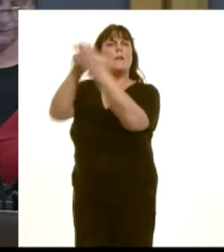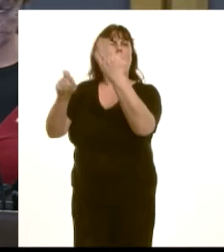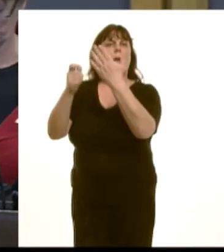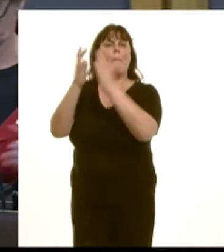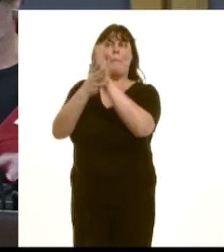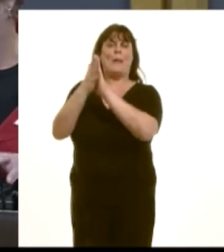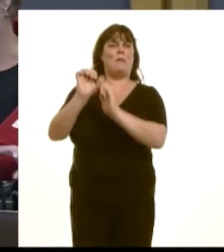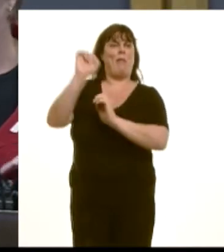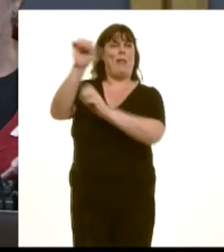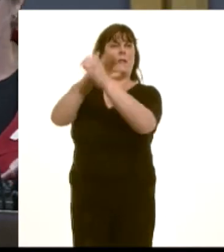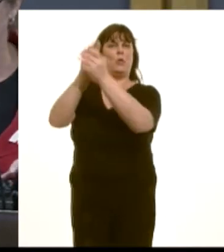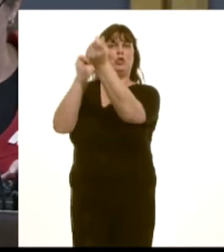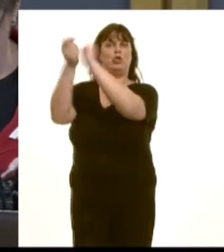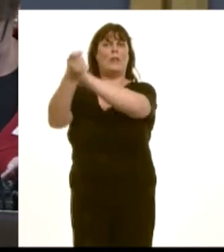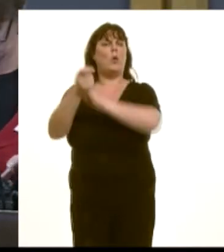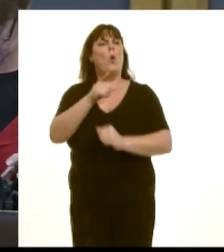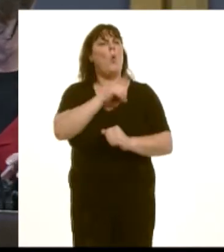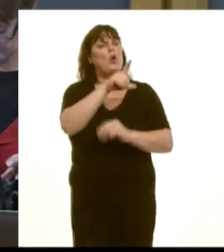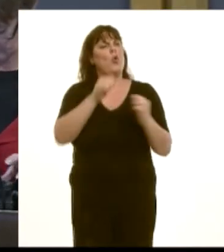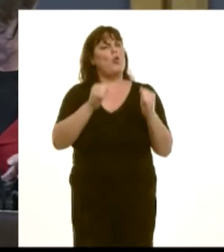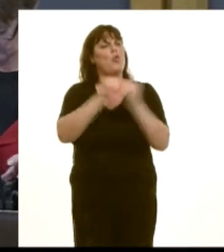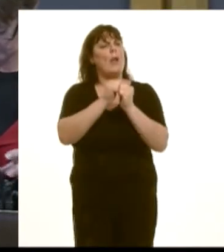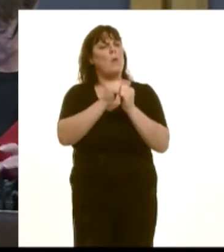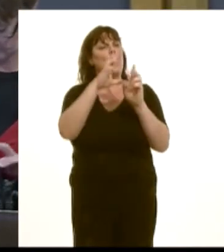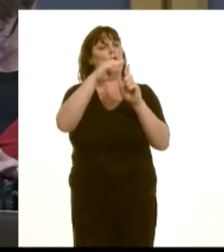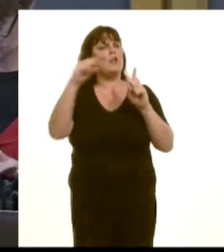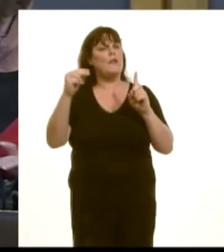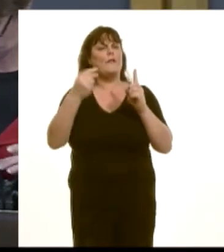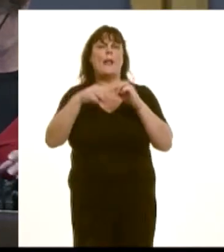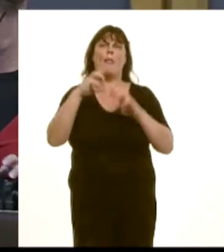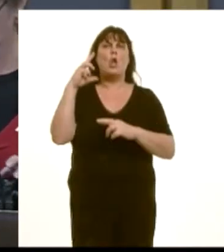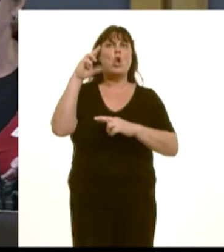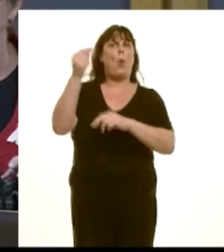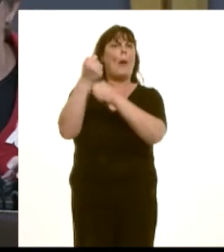shoulder to shoulder with the Conservatives in the 'No' campaign in Scotland, you